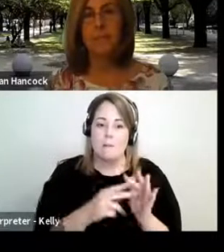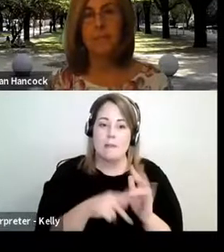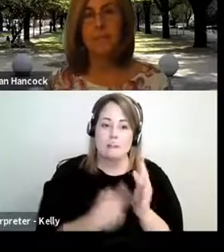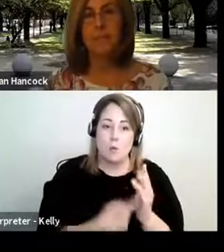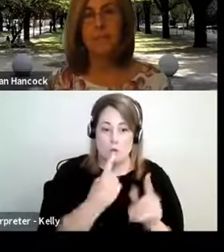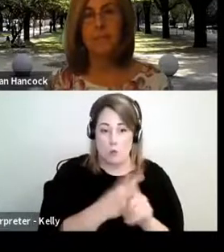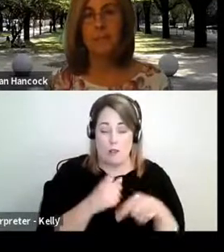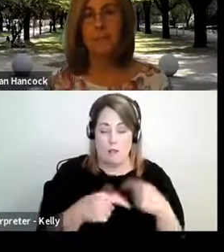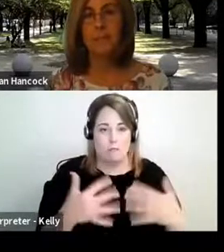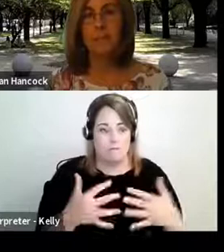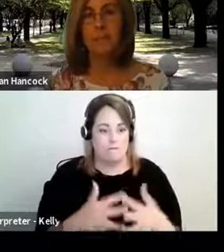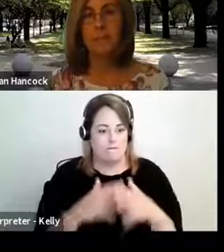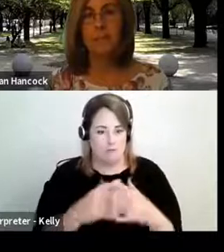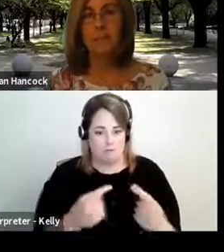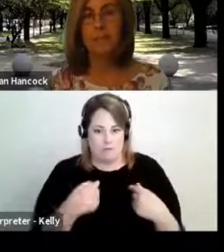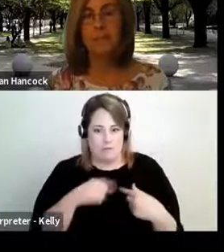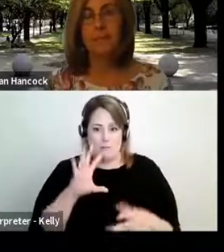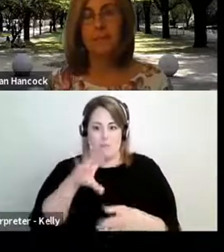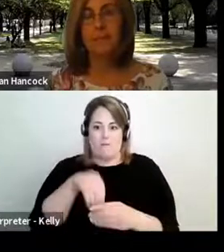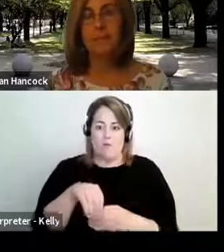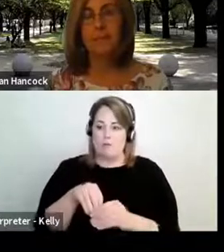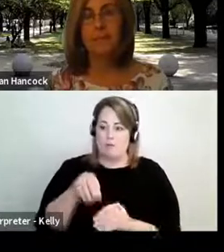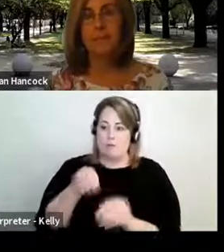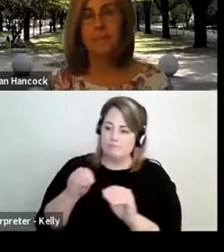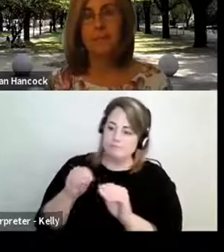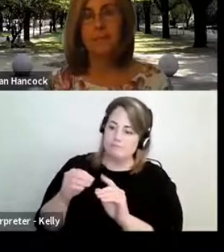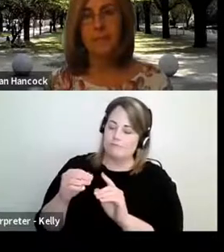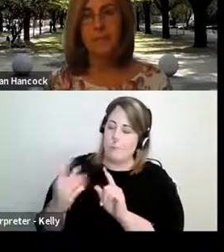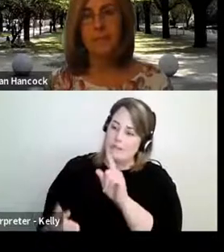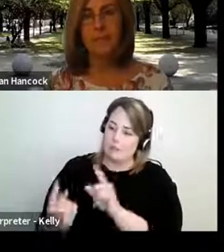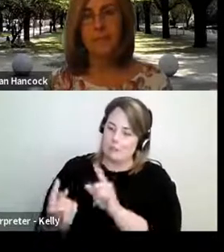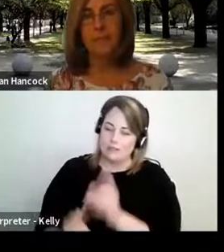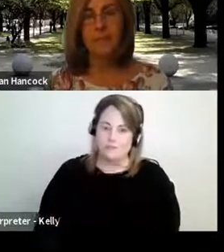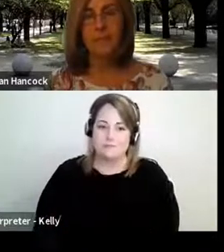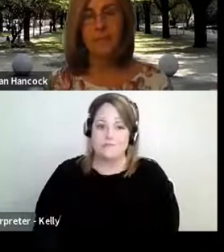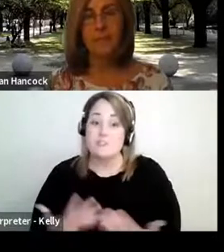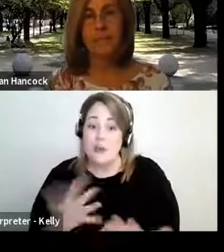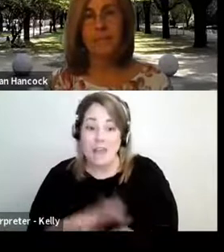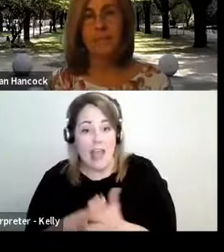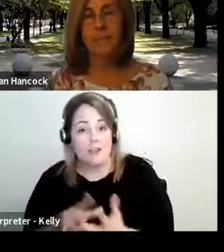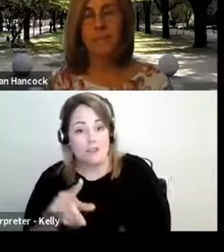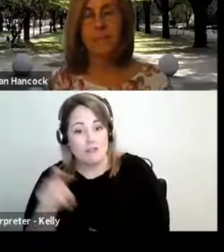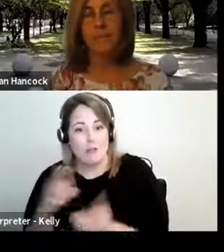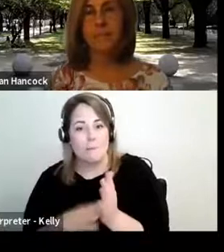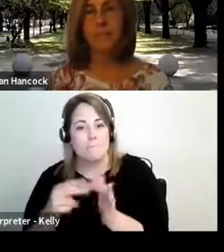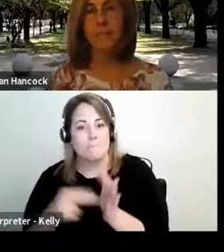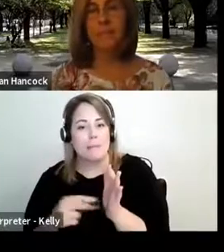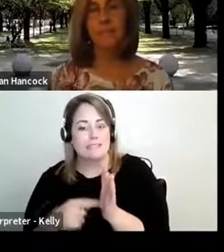Yeah. DEBBIE: About being involved in the program. So briefly tell us then how you recruit your mentees. KATY: So our mentees are just recruited at our